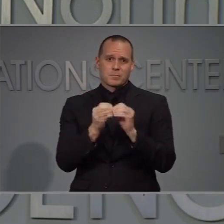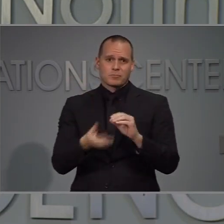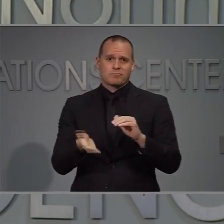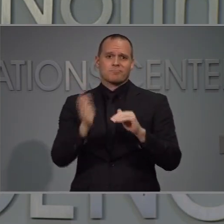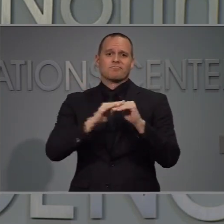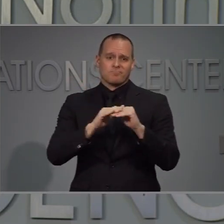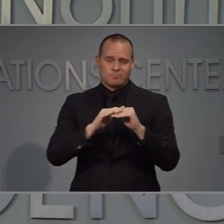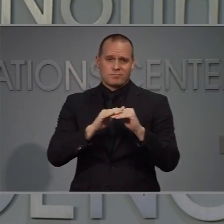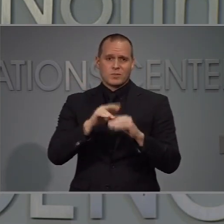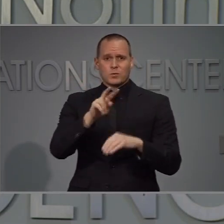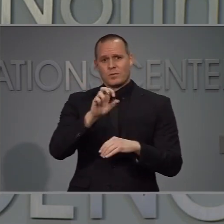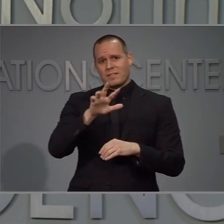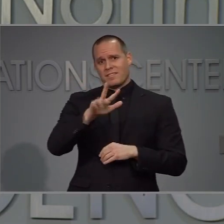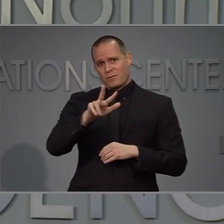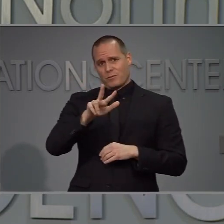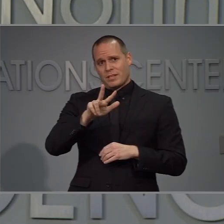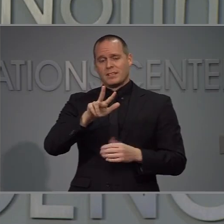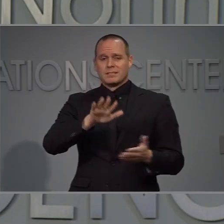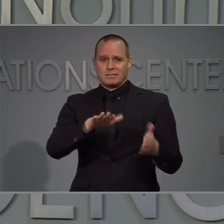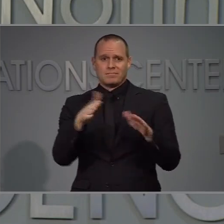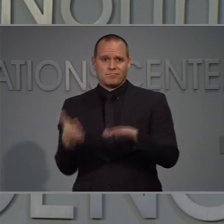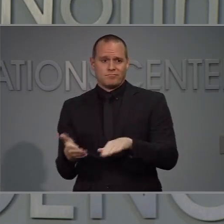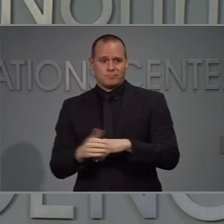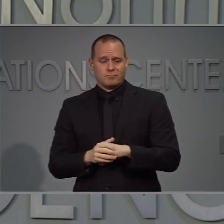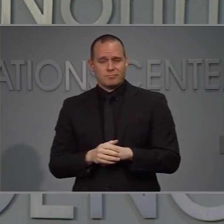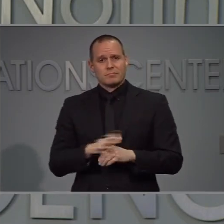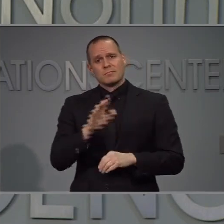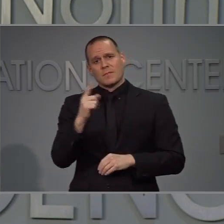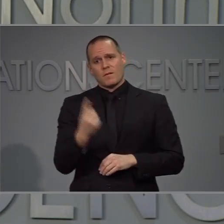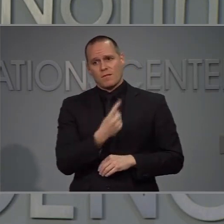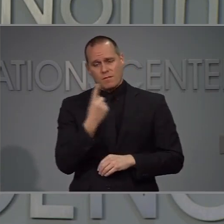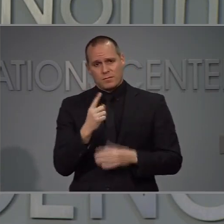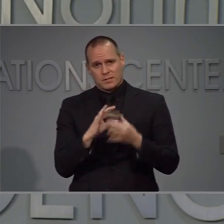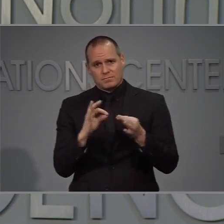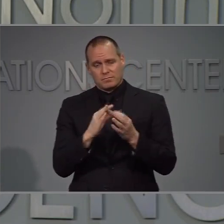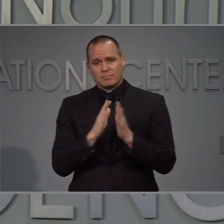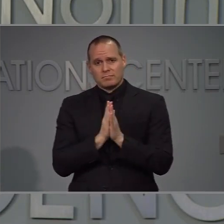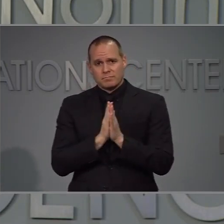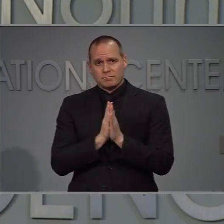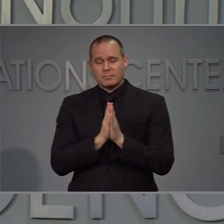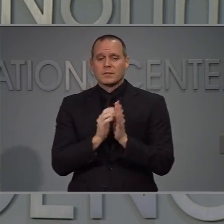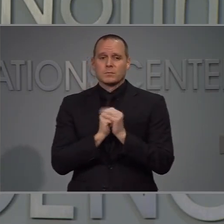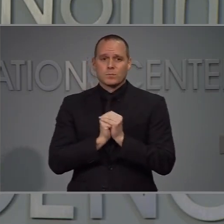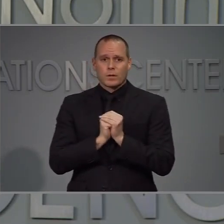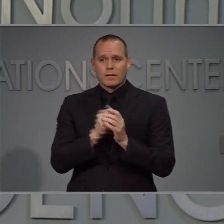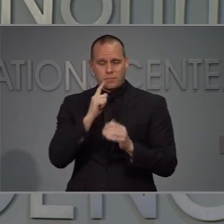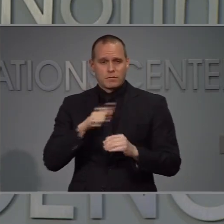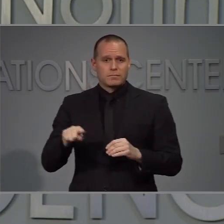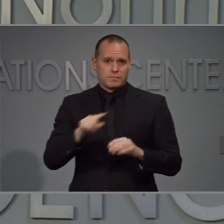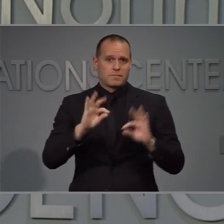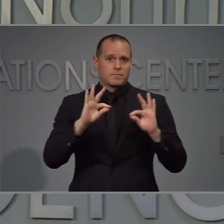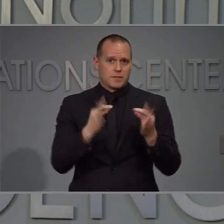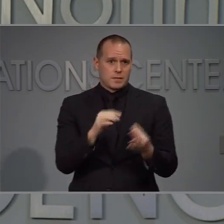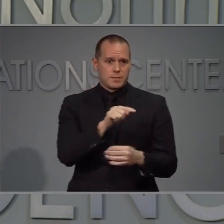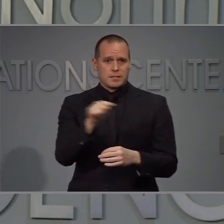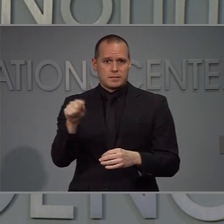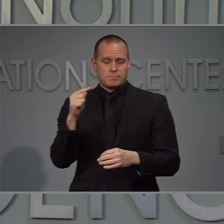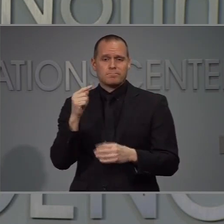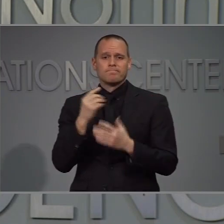WE HAVE 7,608 CONFIRMED CASES. 486 PEOPLE IN THE HOSPITAL. AND SADLY OUR DEATH COUNT CONTINUES TO INCREASE WITH 253